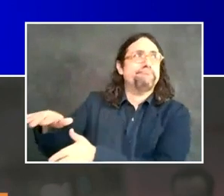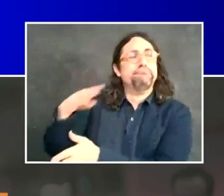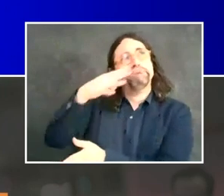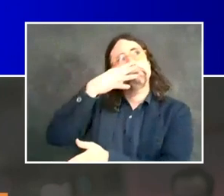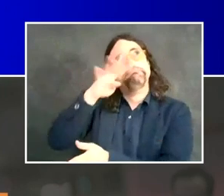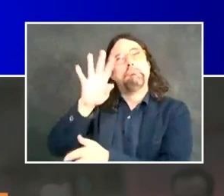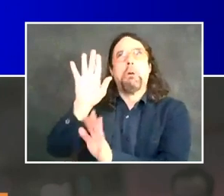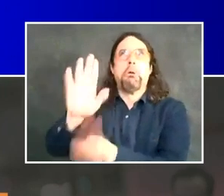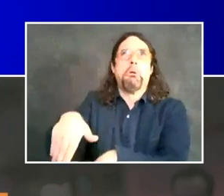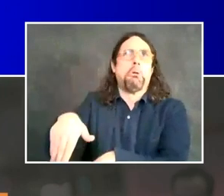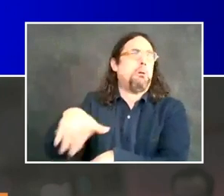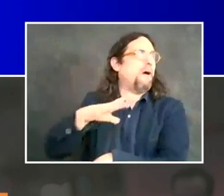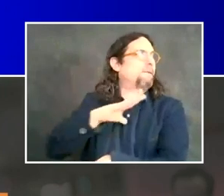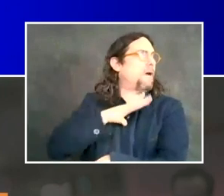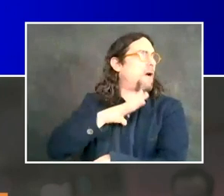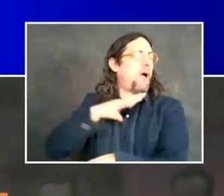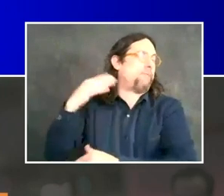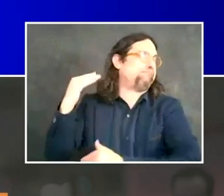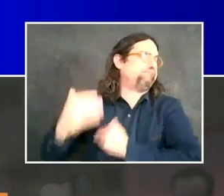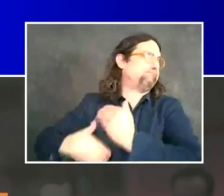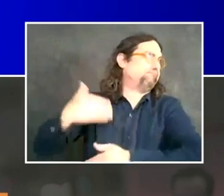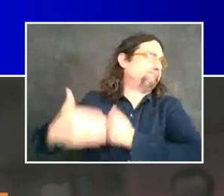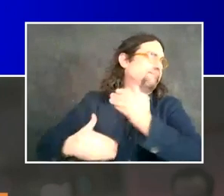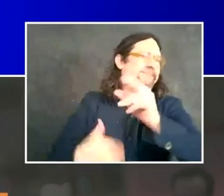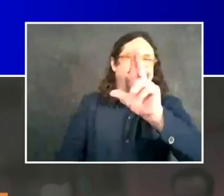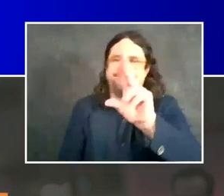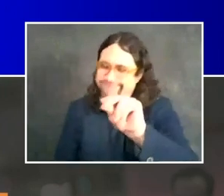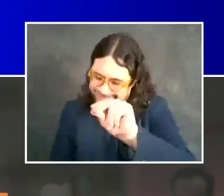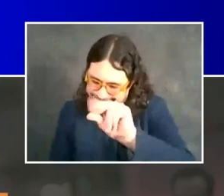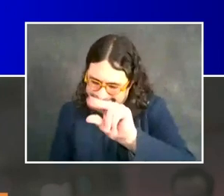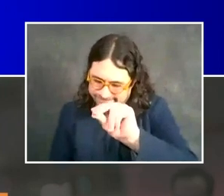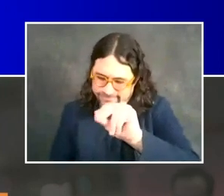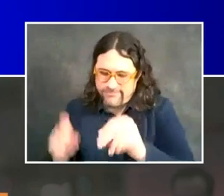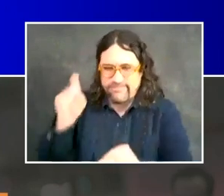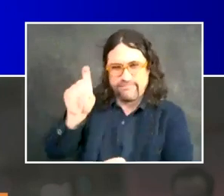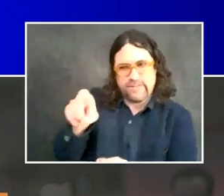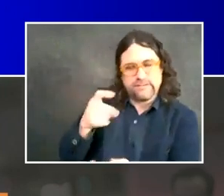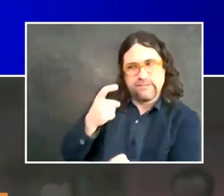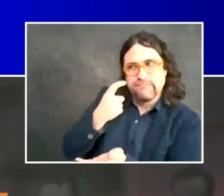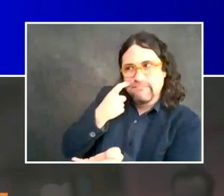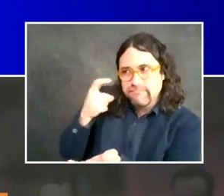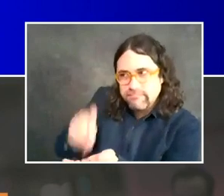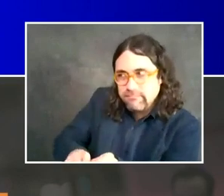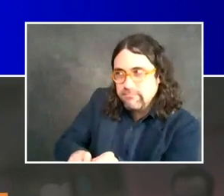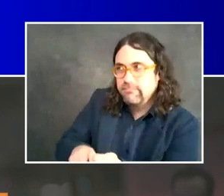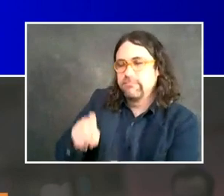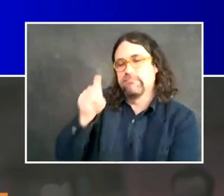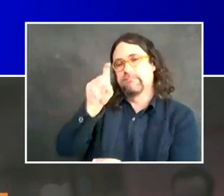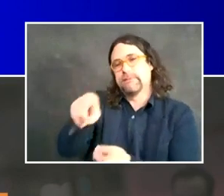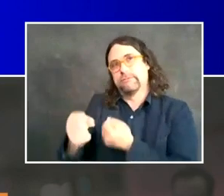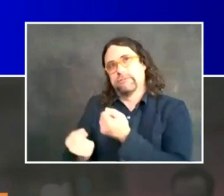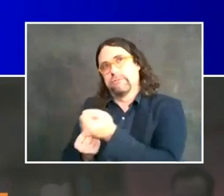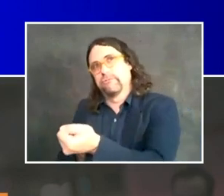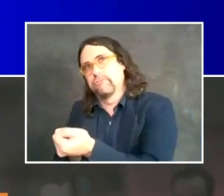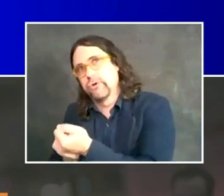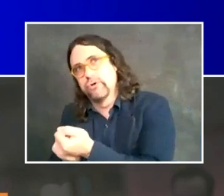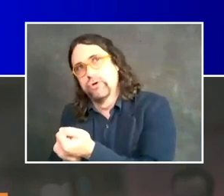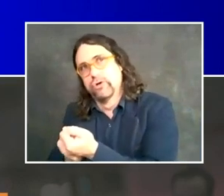WE HAVE TO BE THERE FOR THEM. NOW, THE IDEA OF PROVIDING